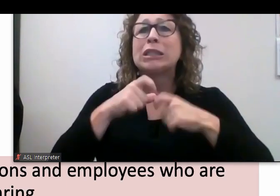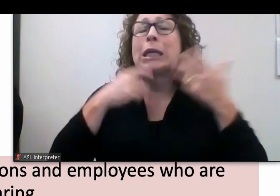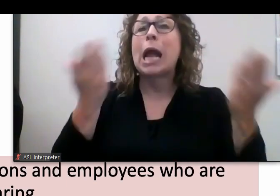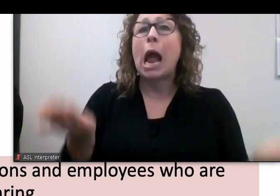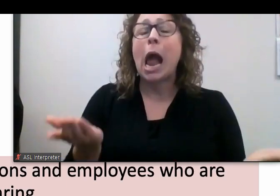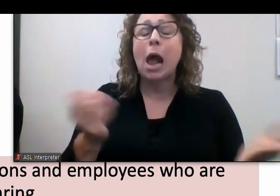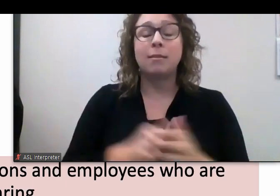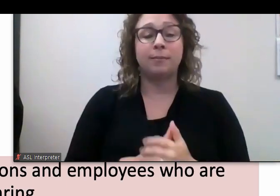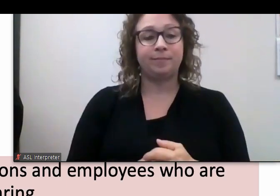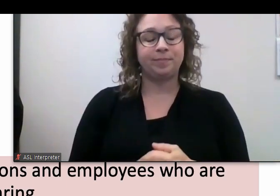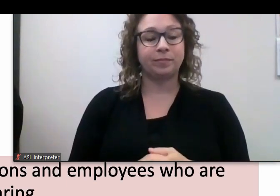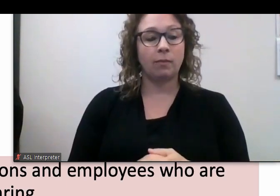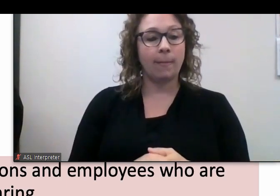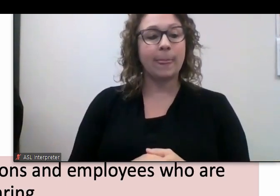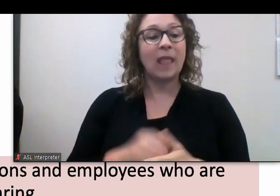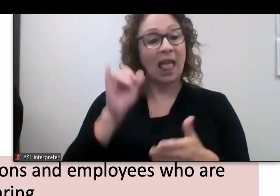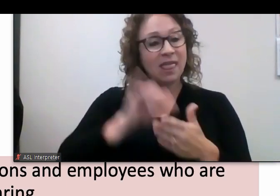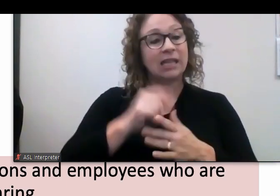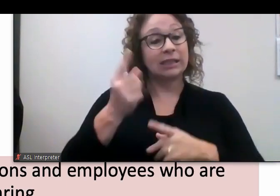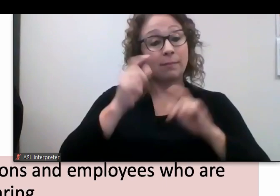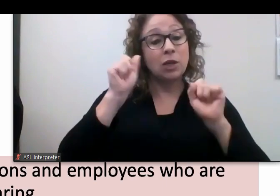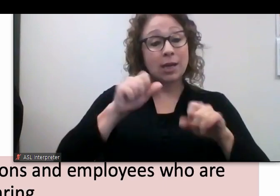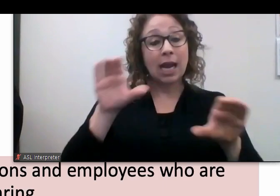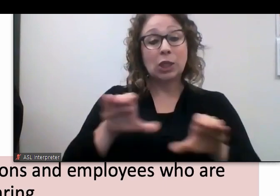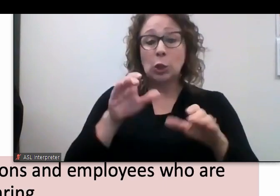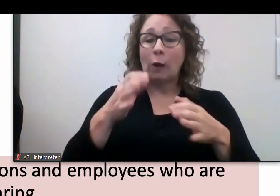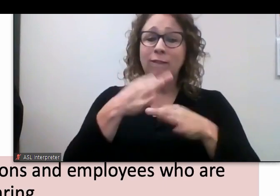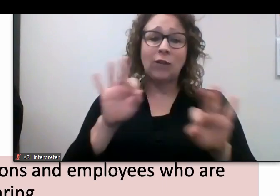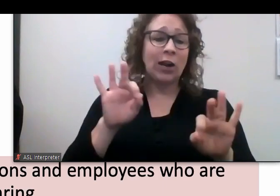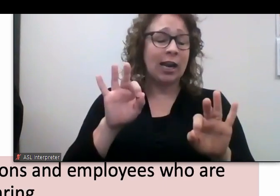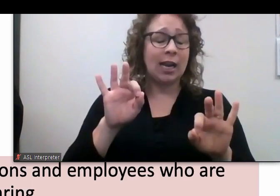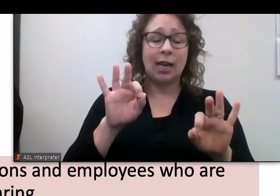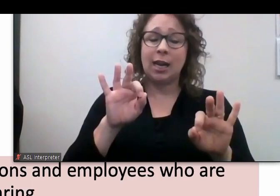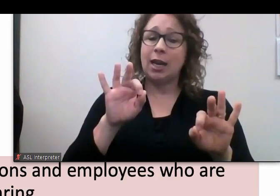So that's something you can do that's free or low-cost and it doesn't promise